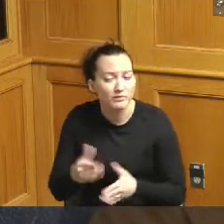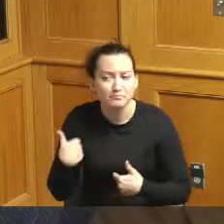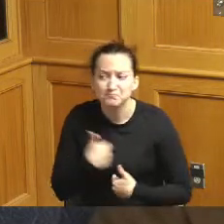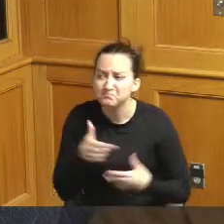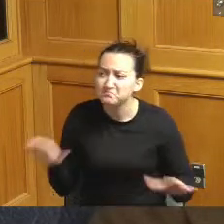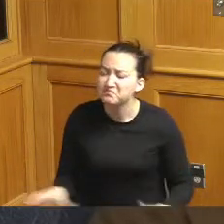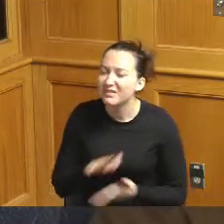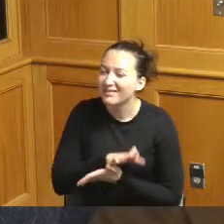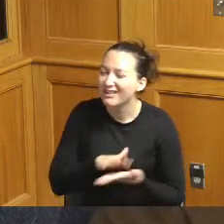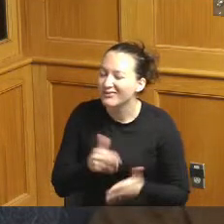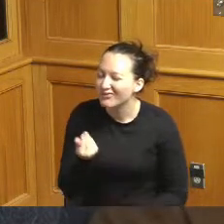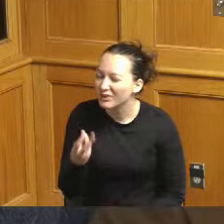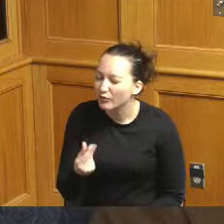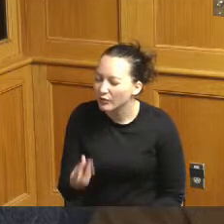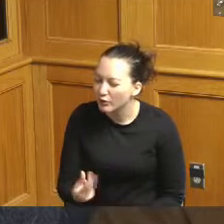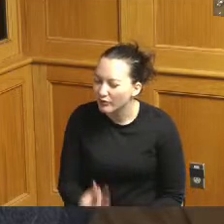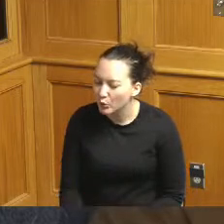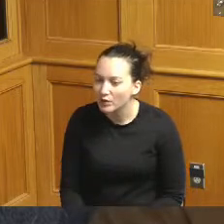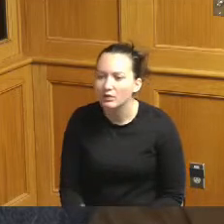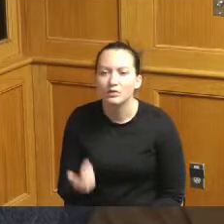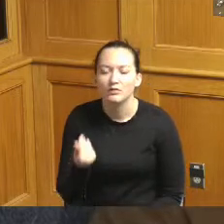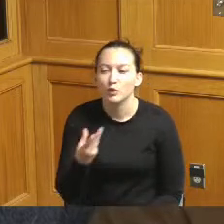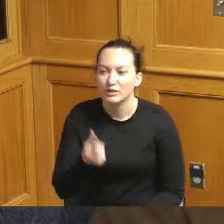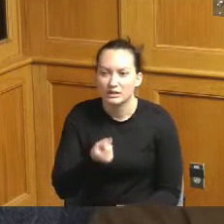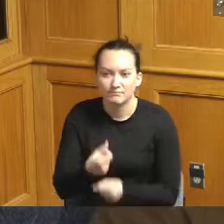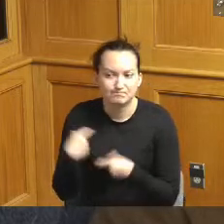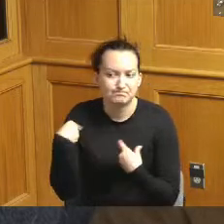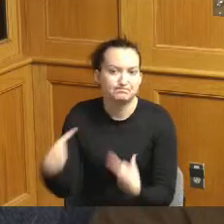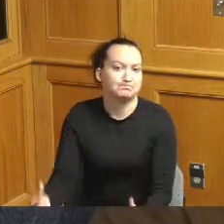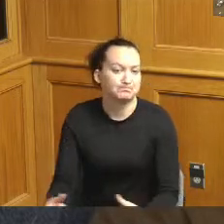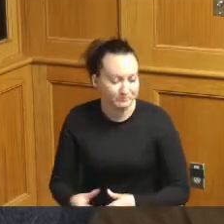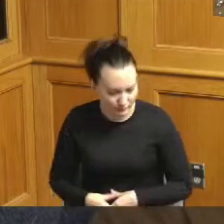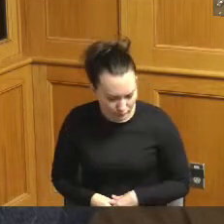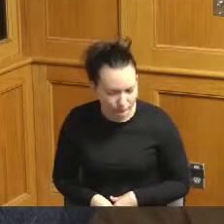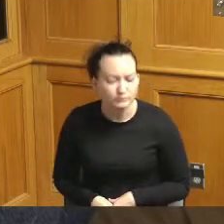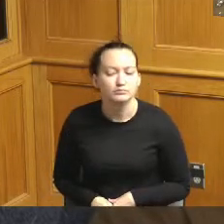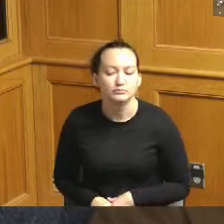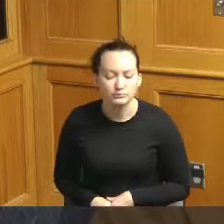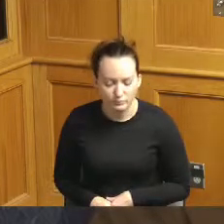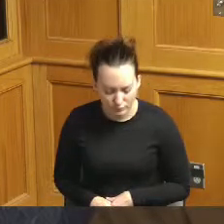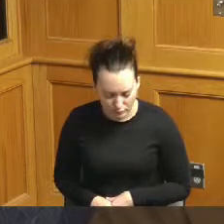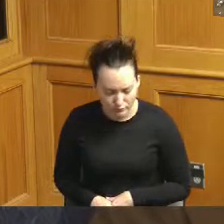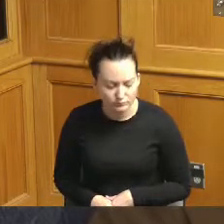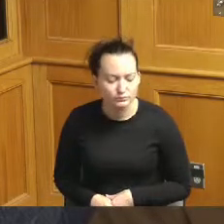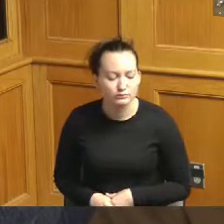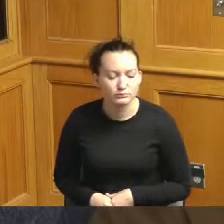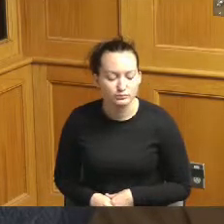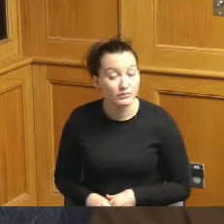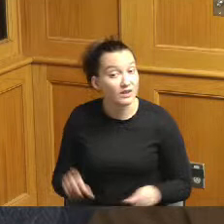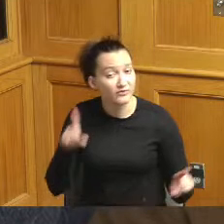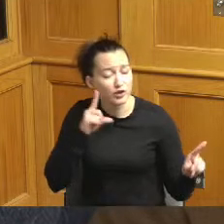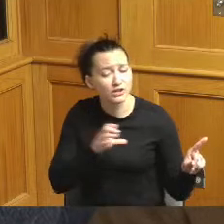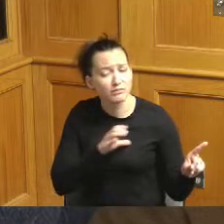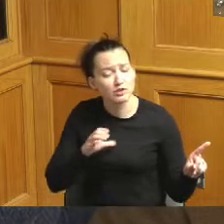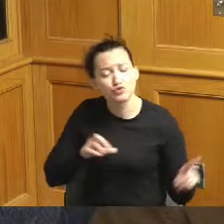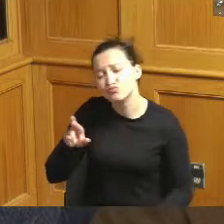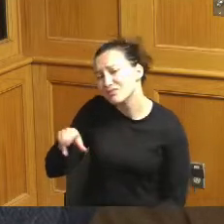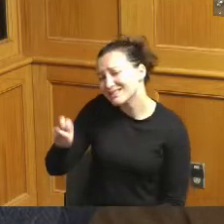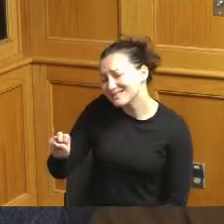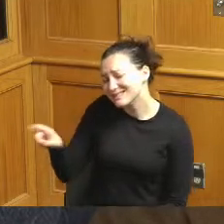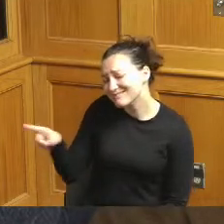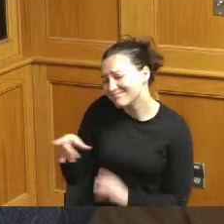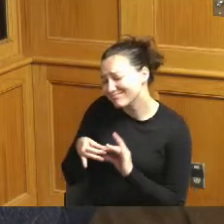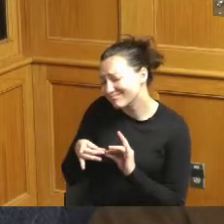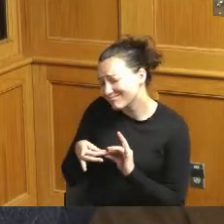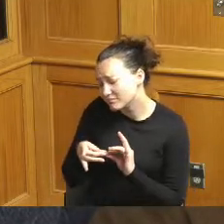couple different ways over the last few years so I heard Commissioner Reese talk about this you know